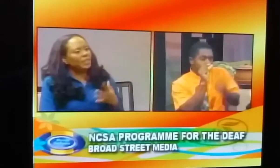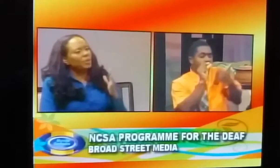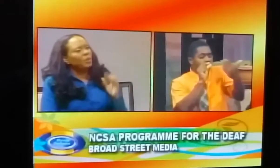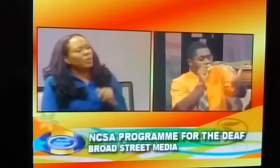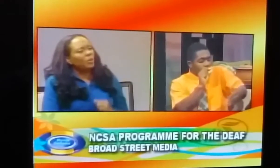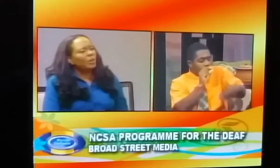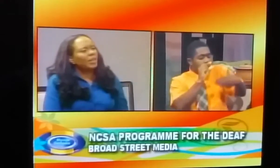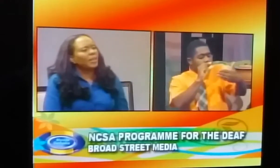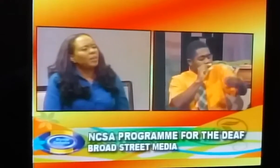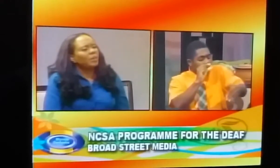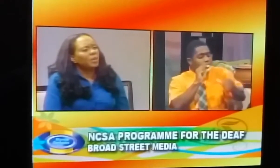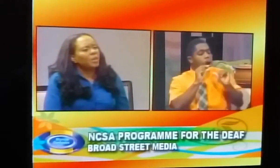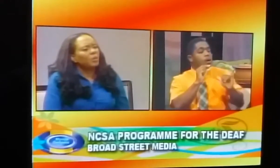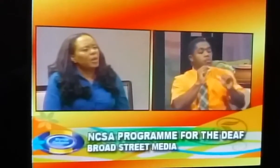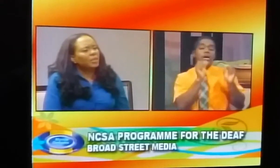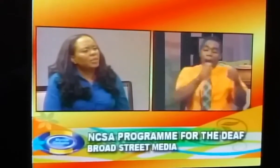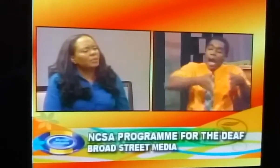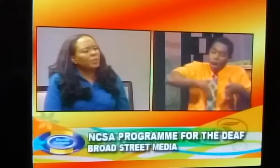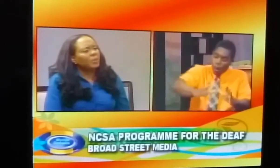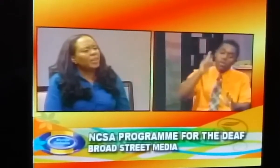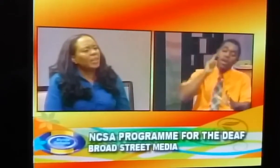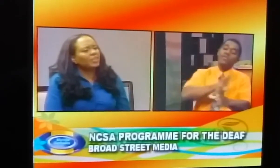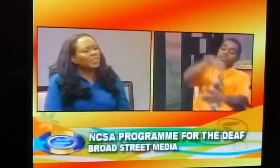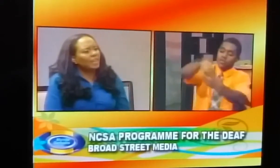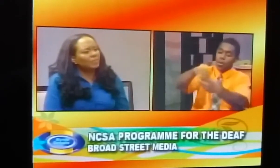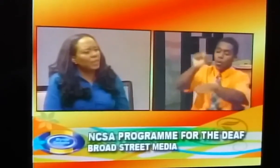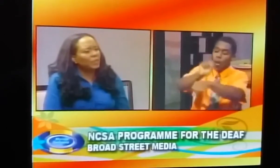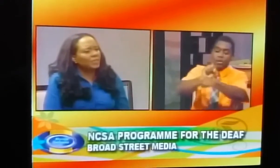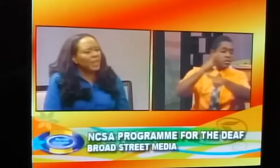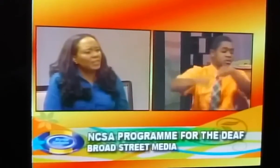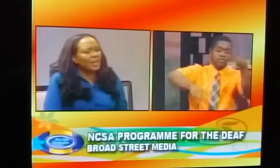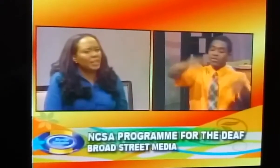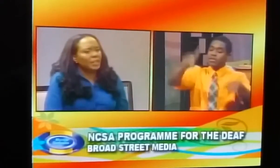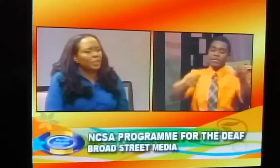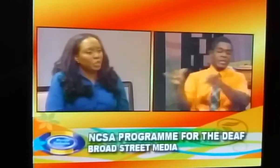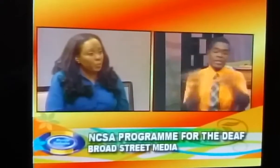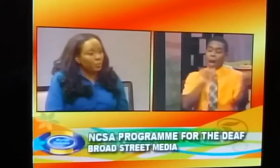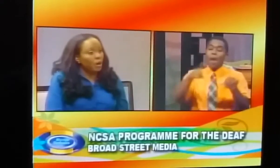say okay you know what maybe can give a chance give them a chance and you know the progress